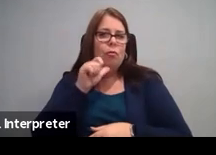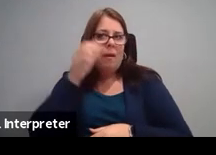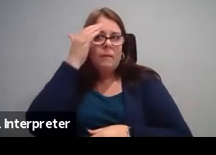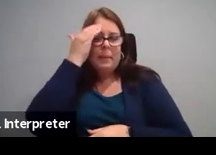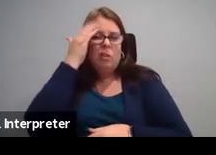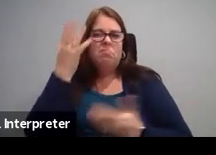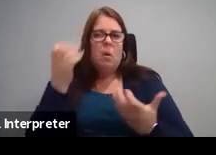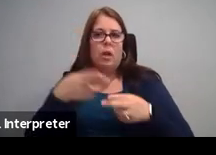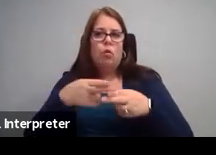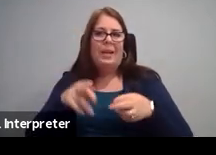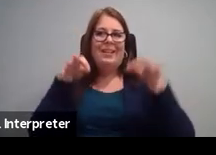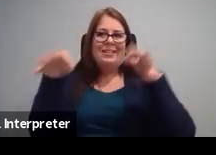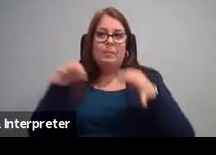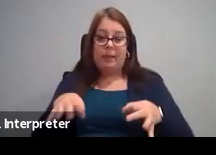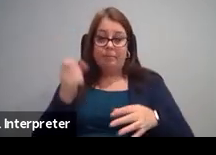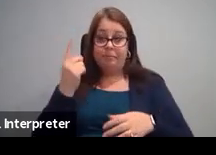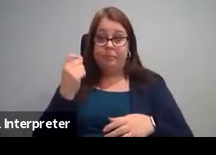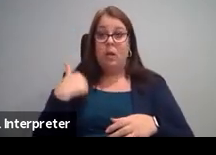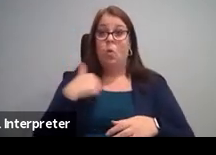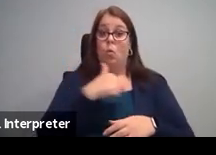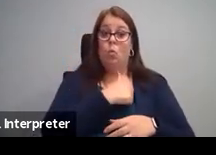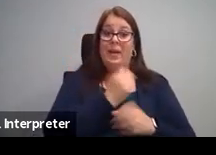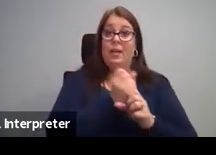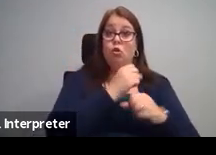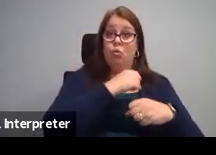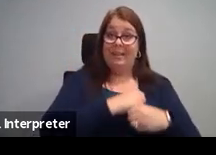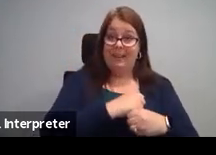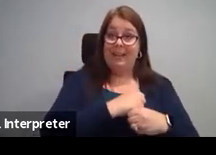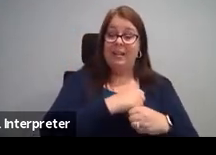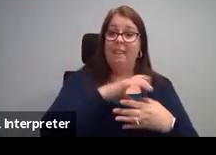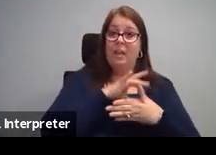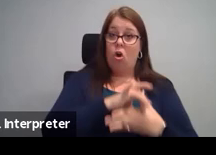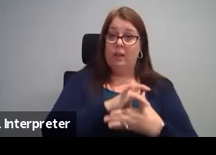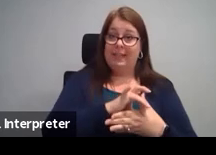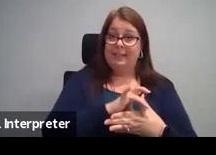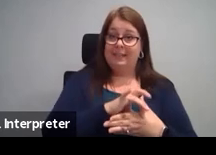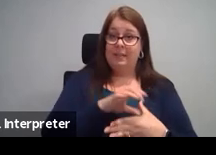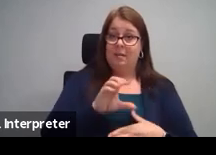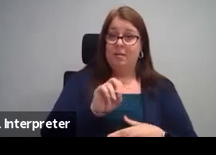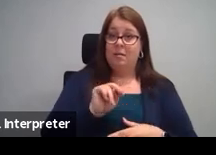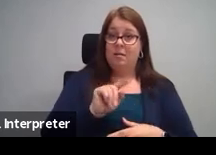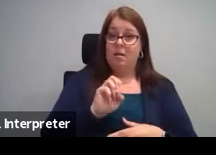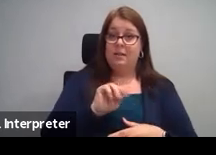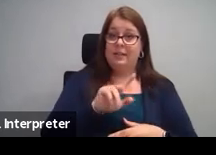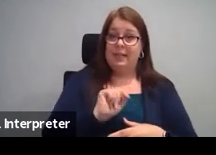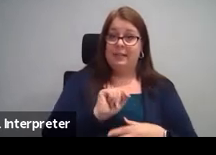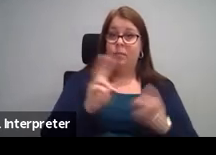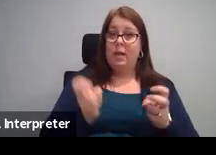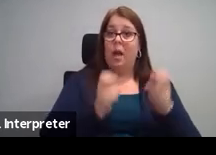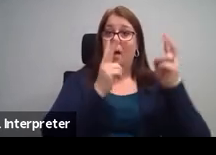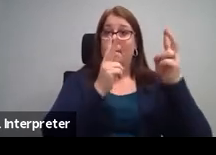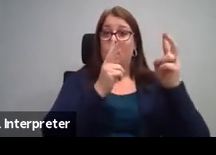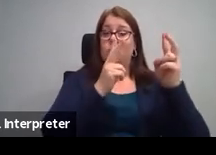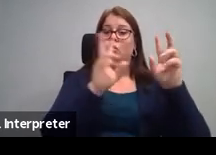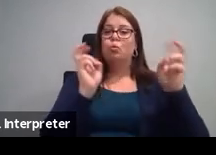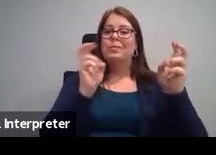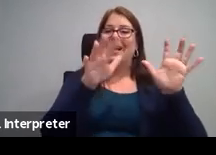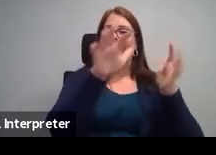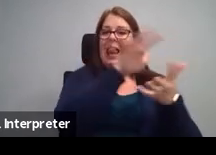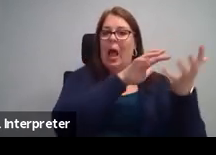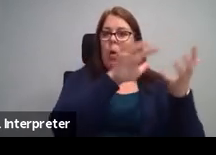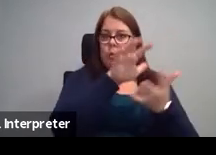Laurie Arnold: The way that it works is we create the content and it lives in a virtual cloud. And then the course is created.